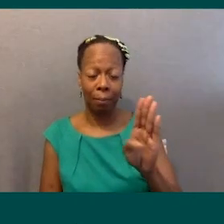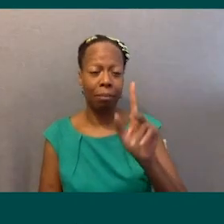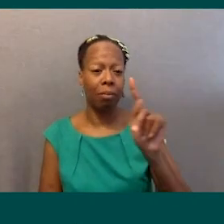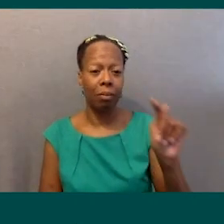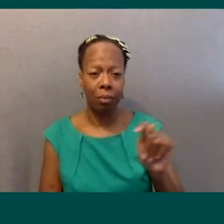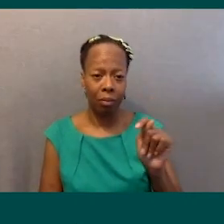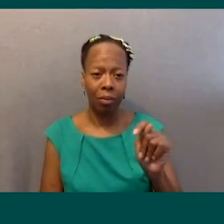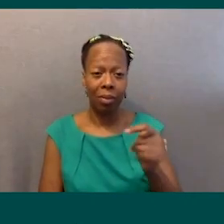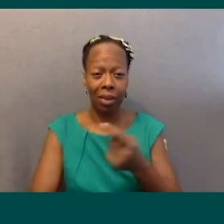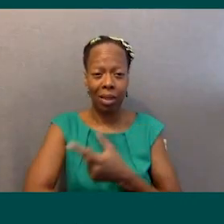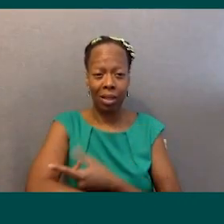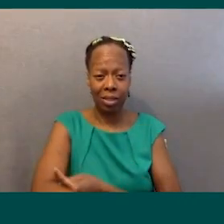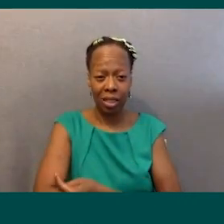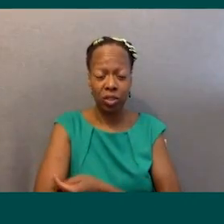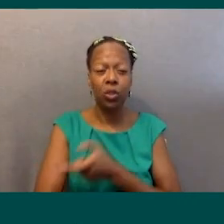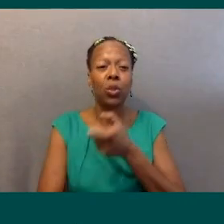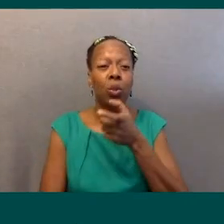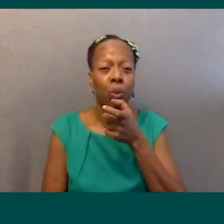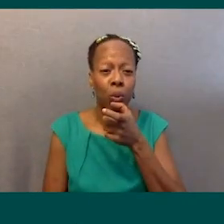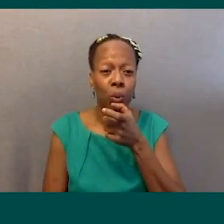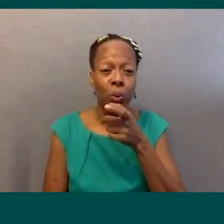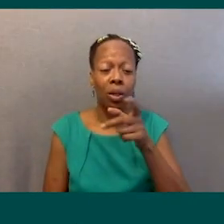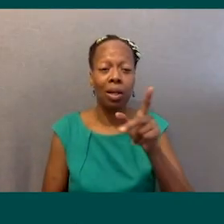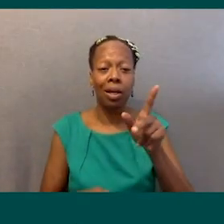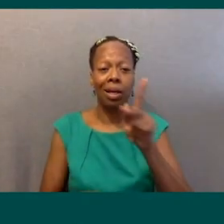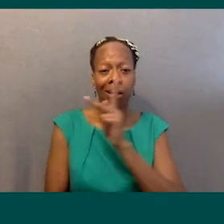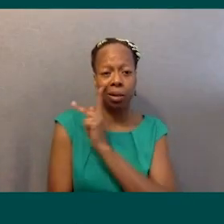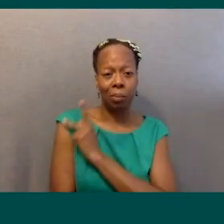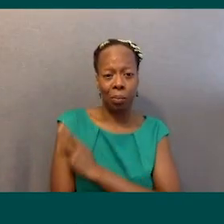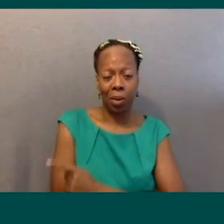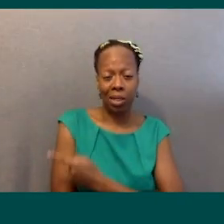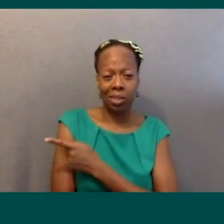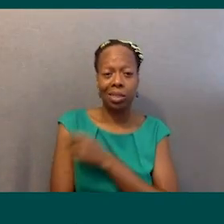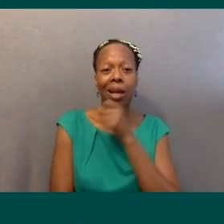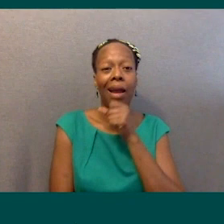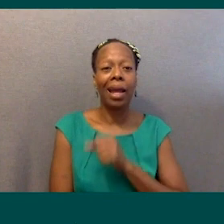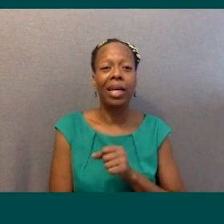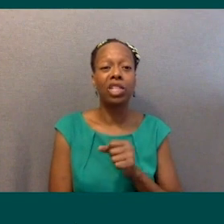to the patient who are two or older,